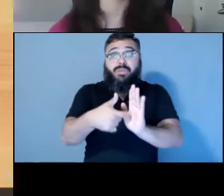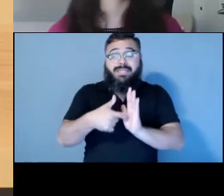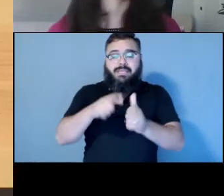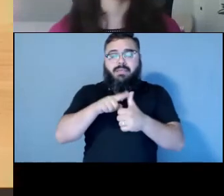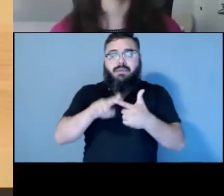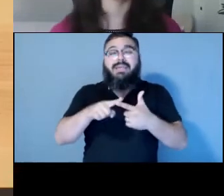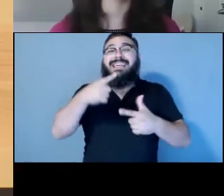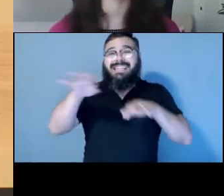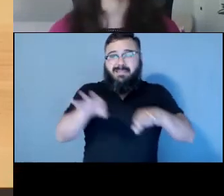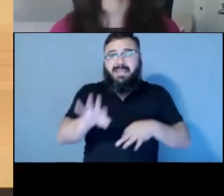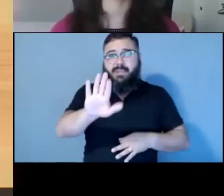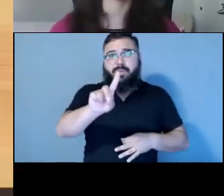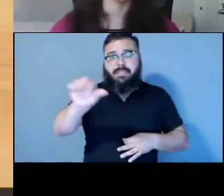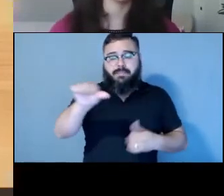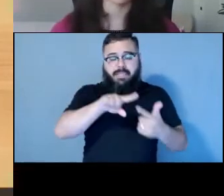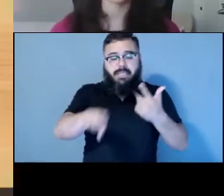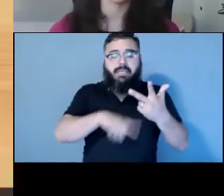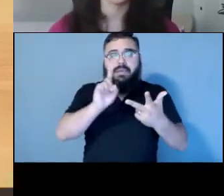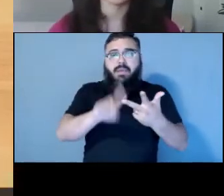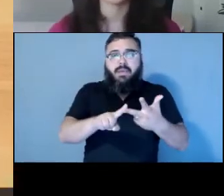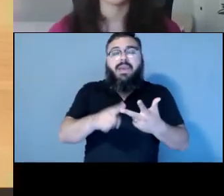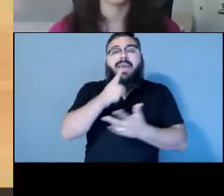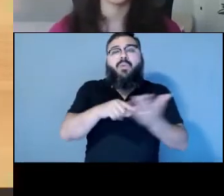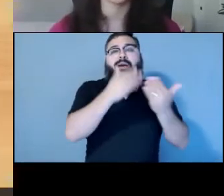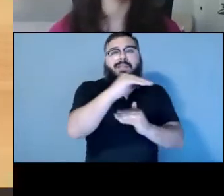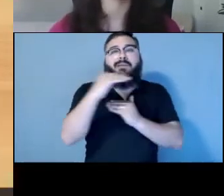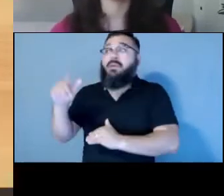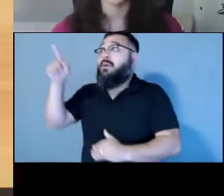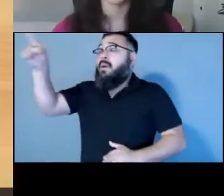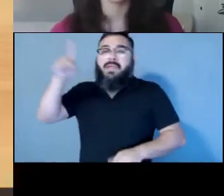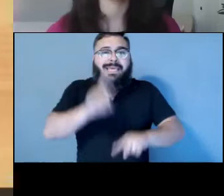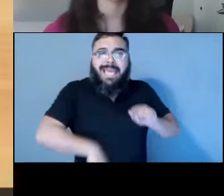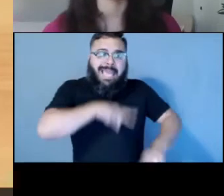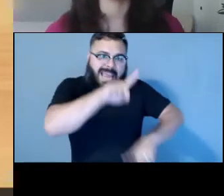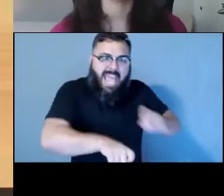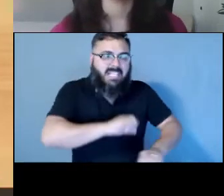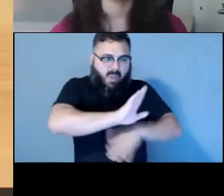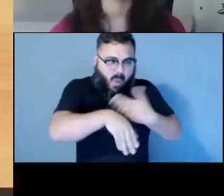They can't ask for a blanket medical release giving you all of the records, all of your records.